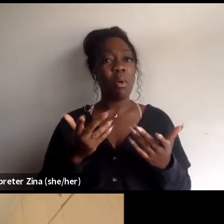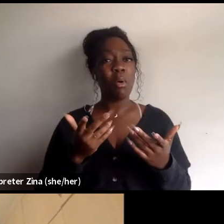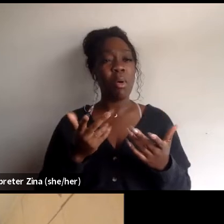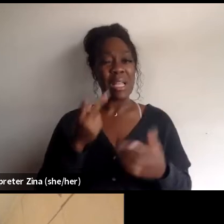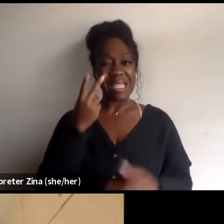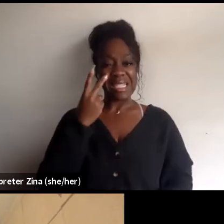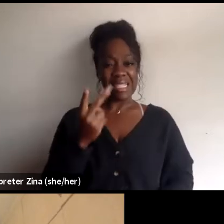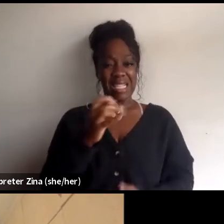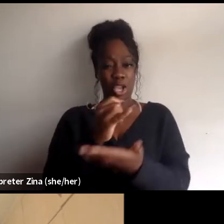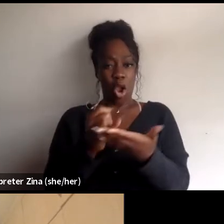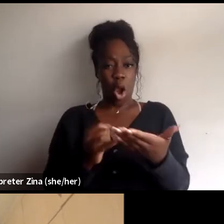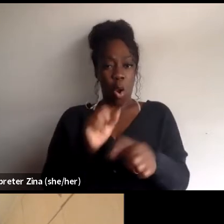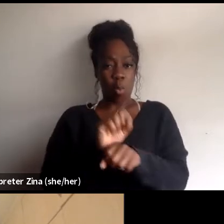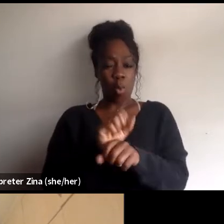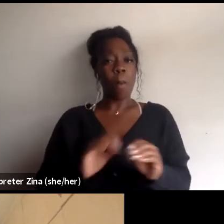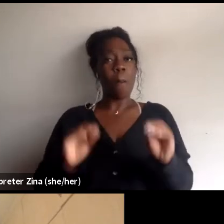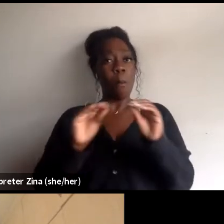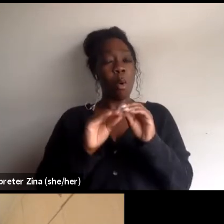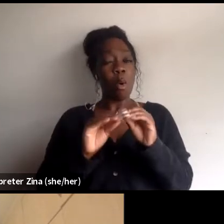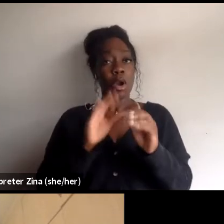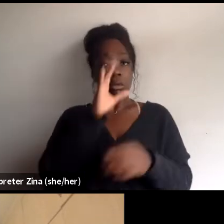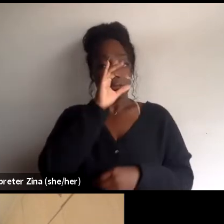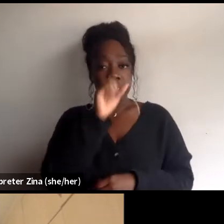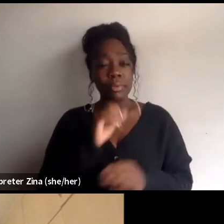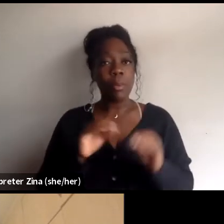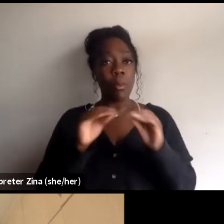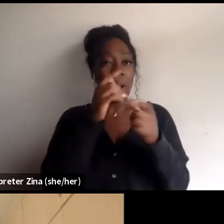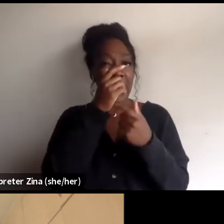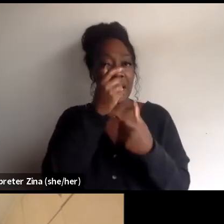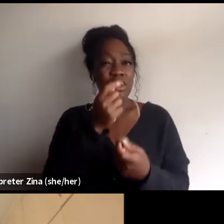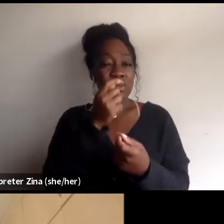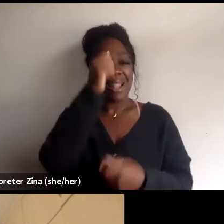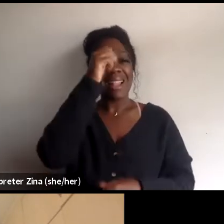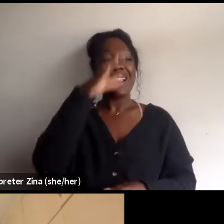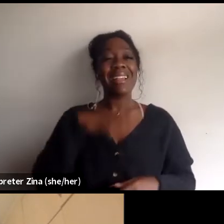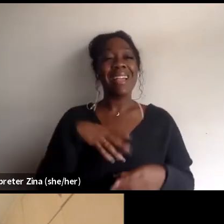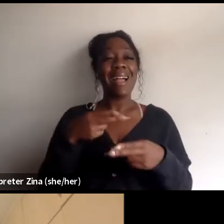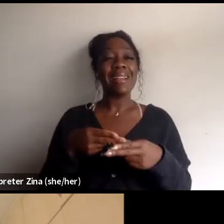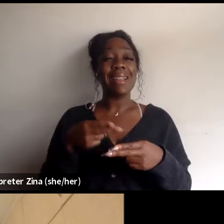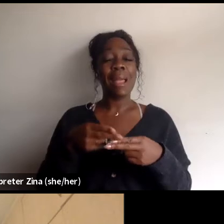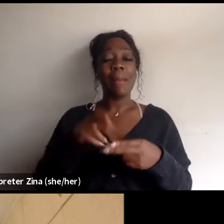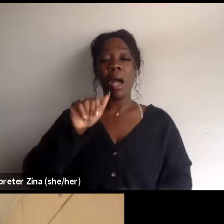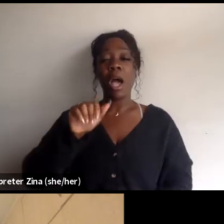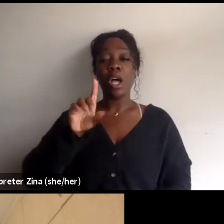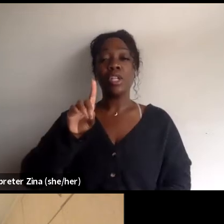There was a guy called Clarence Adoo here in the UK, he was a musician.